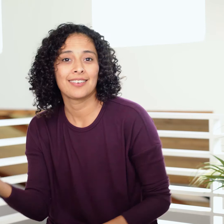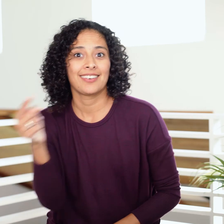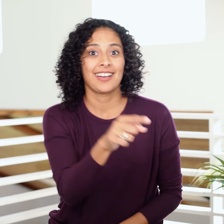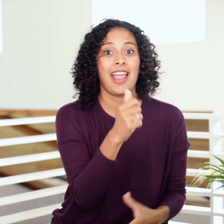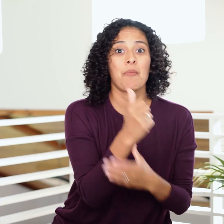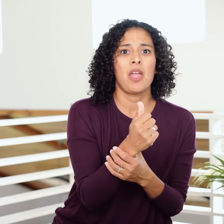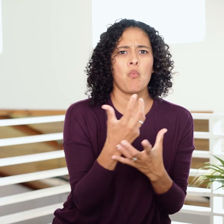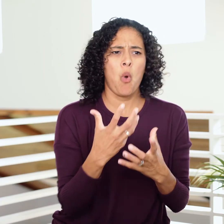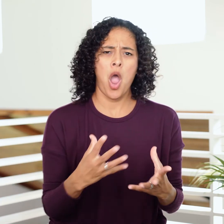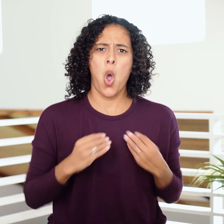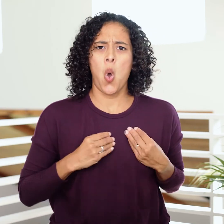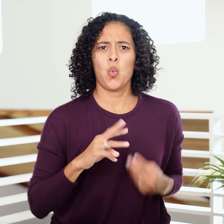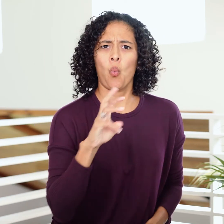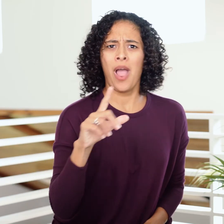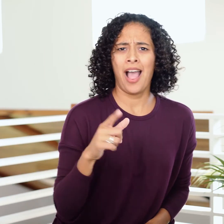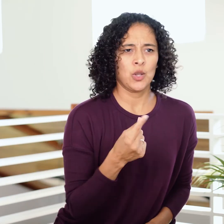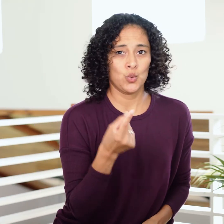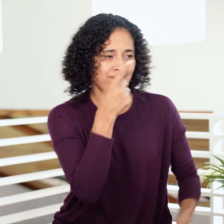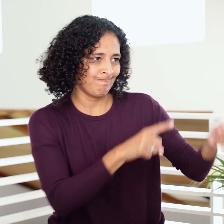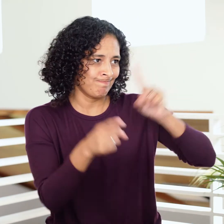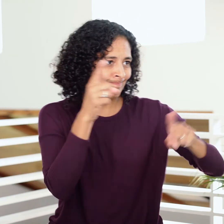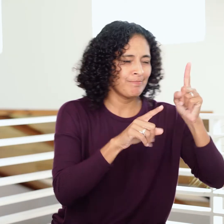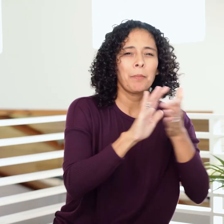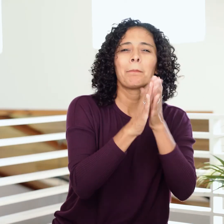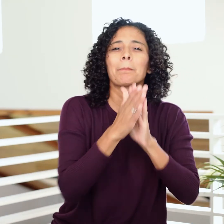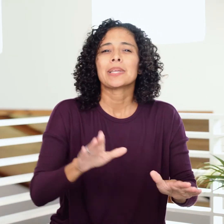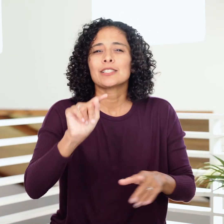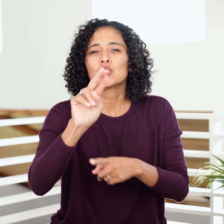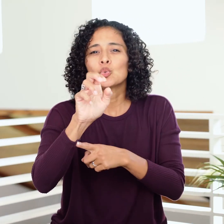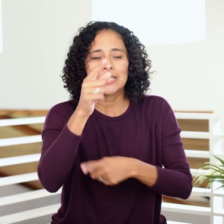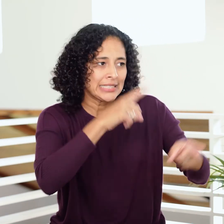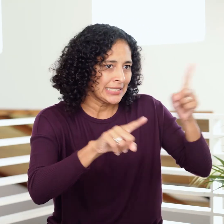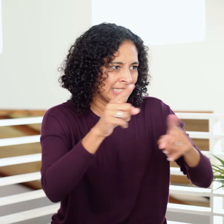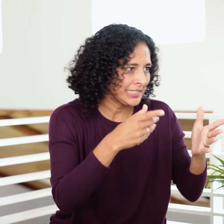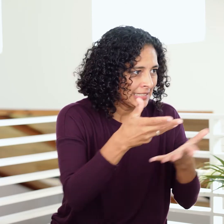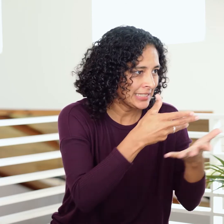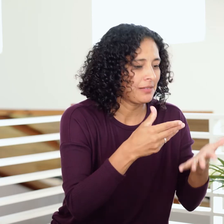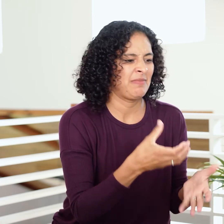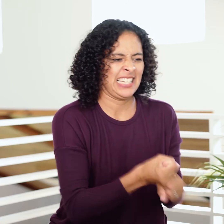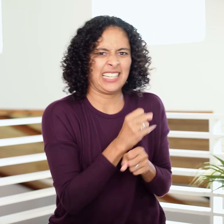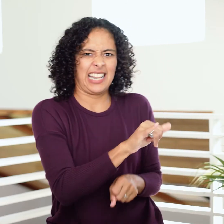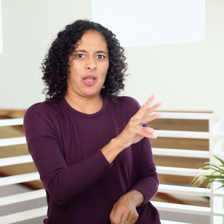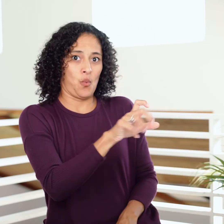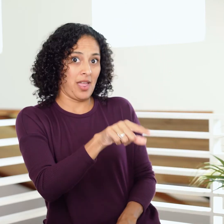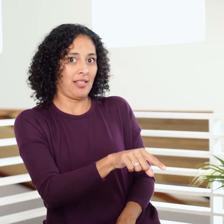Meanwhile, Abe wants ownership of a well, so he makes a treaty with some locals to acquire it.